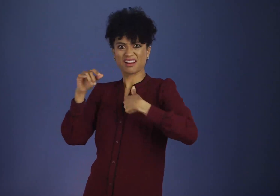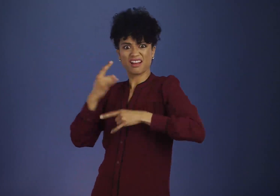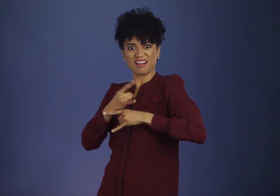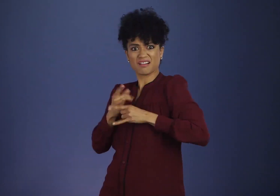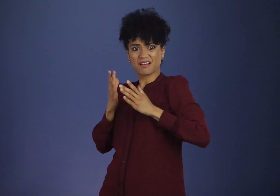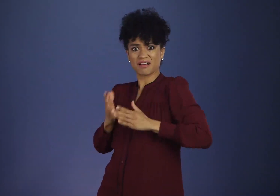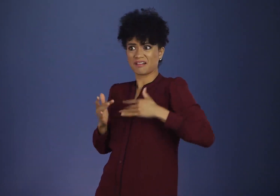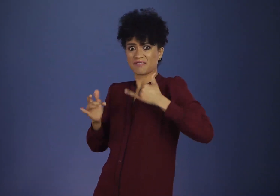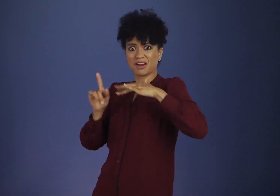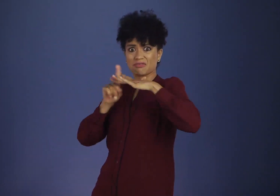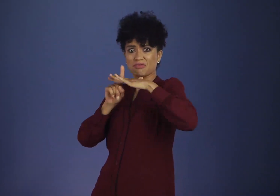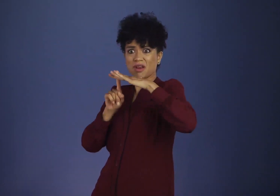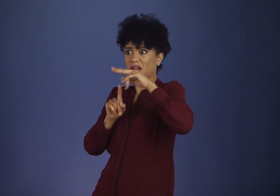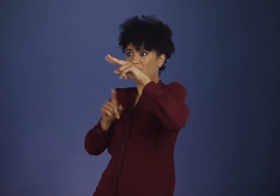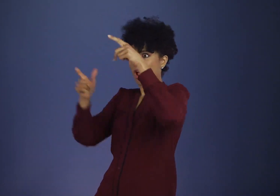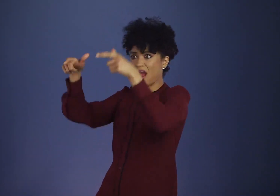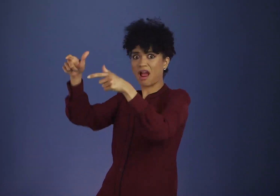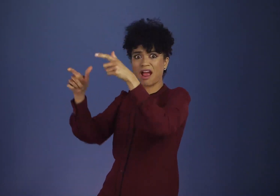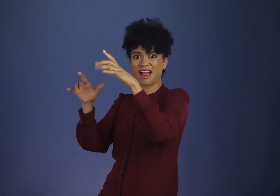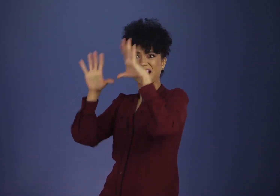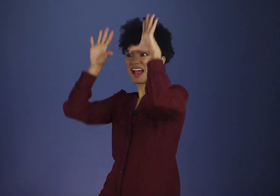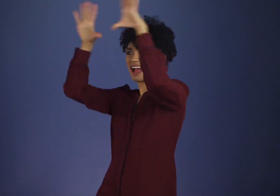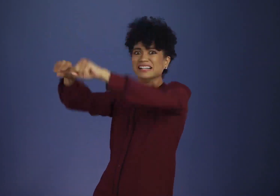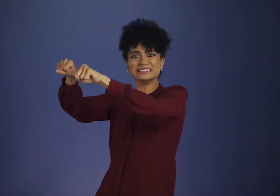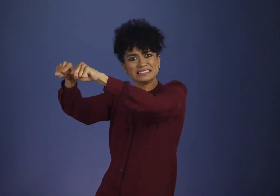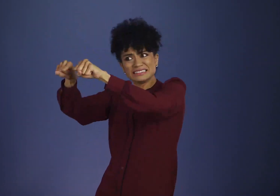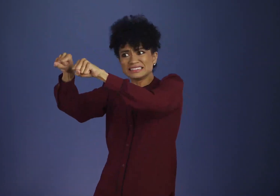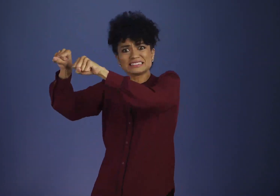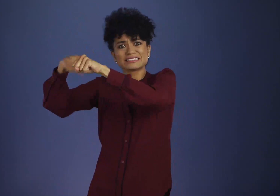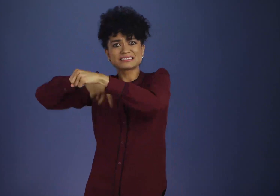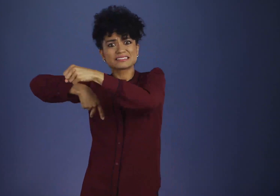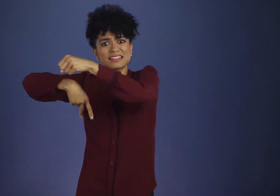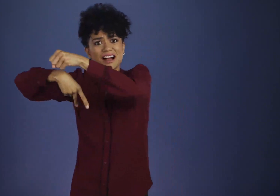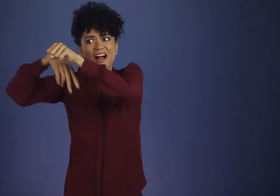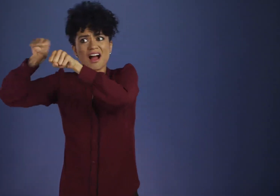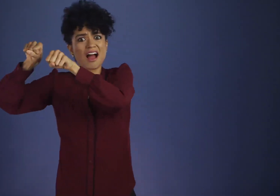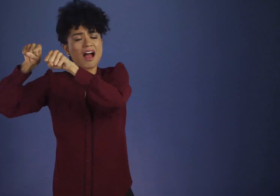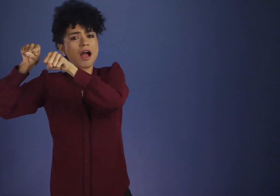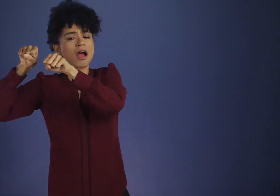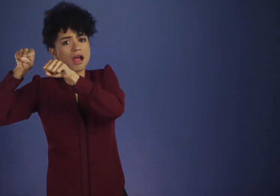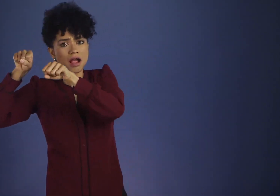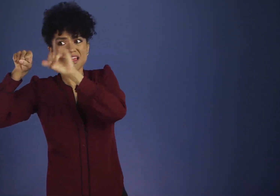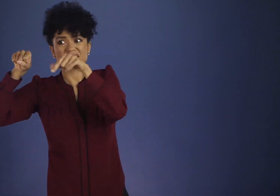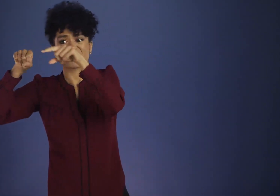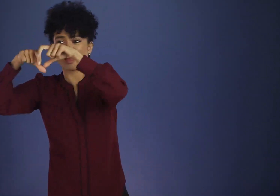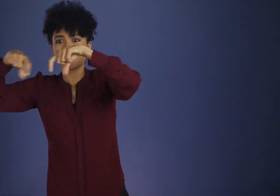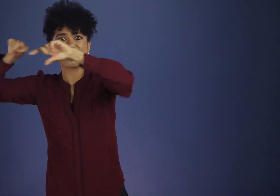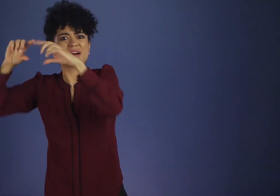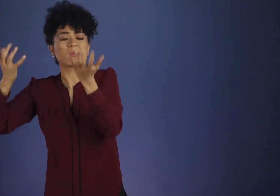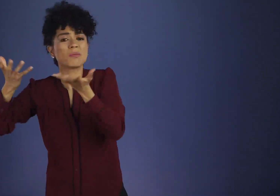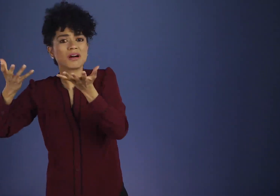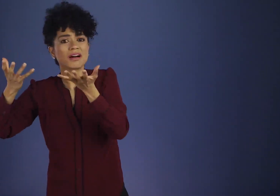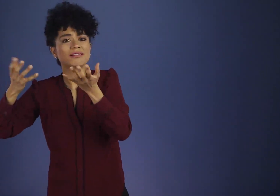with which the drowning seize life preservers, they almost invariably got well.